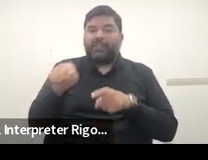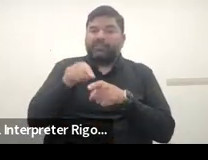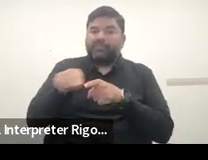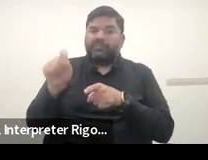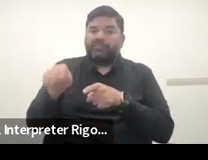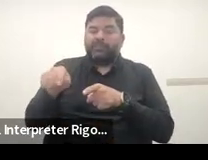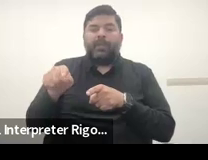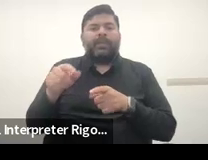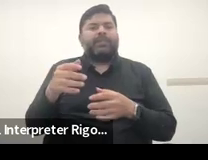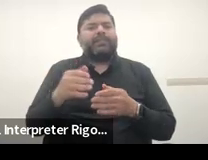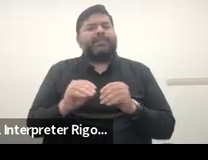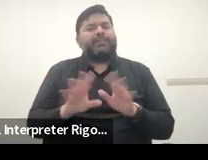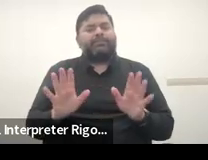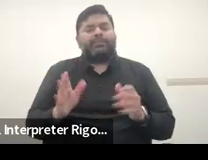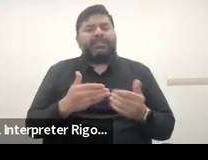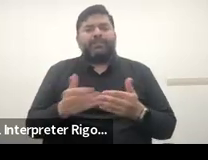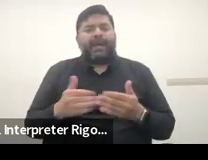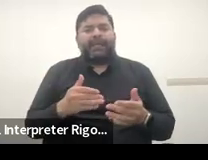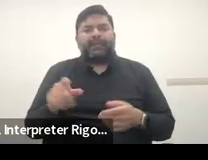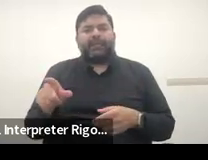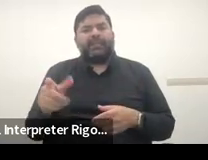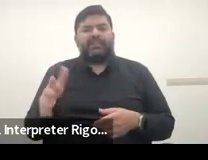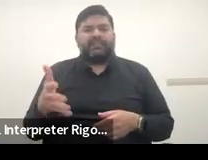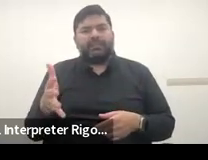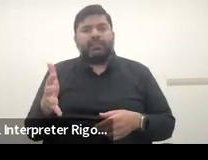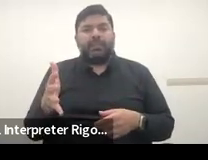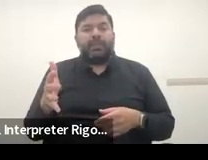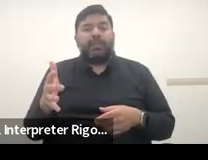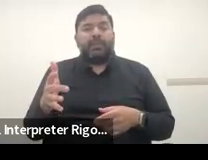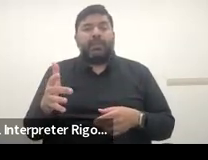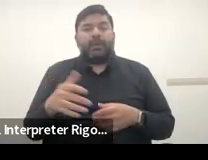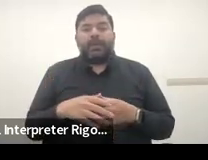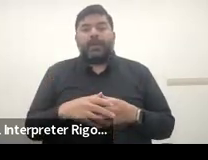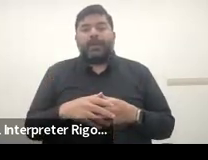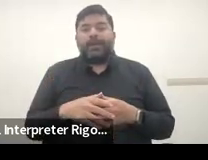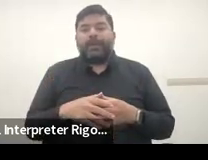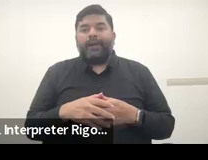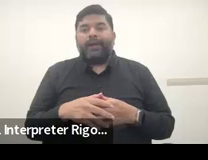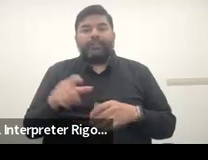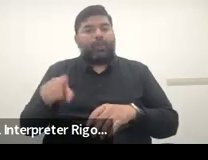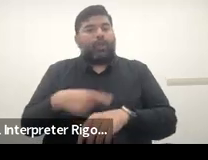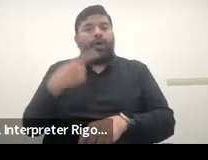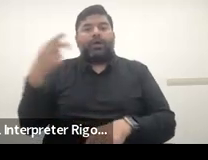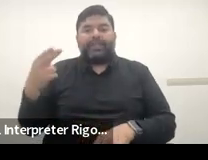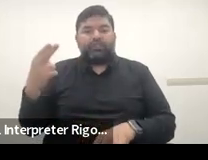that despite the the fact that it's a fairly large— it's a, it has a long history in a fairly— in